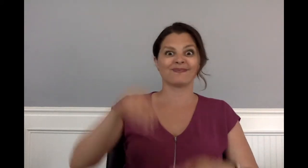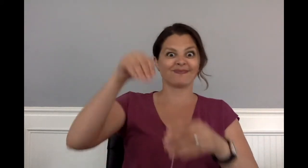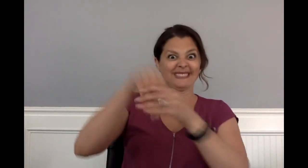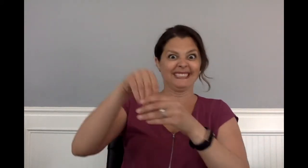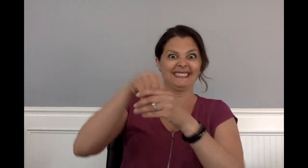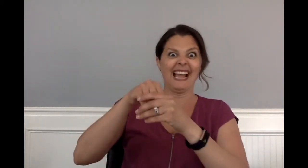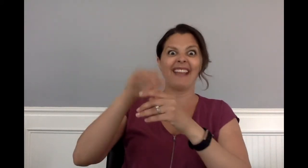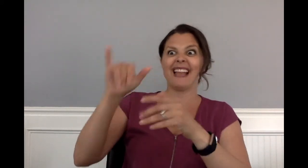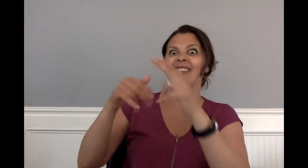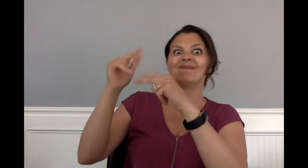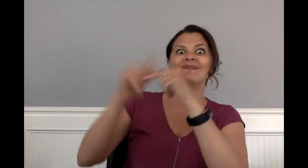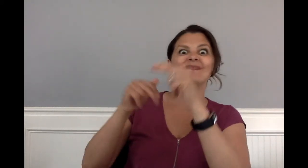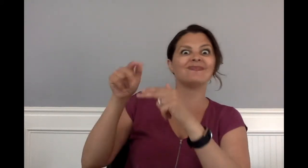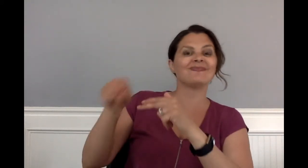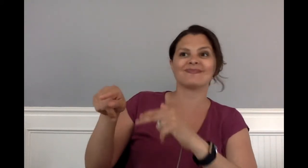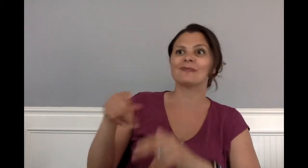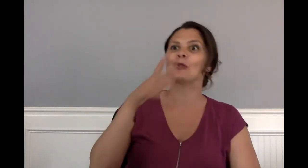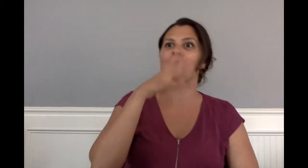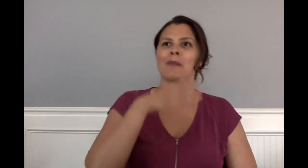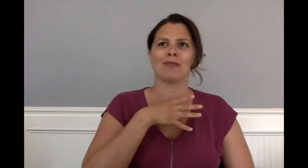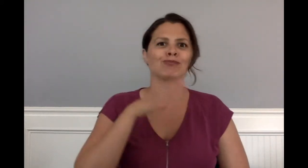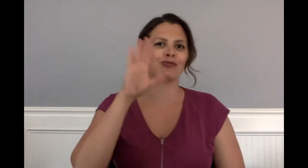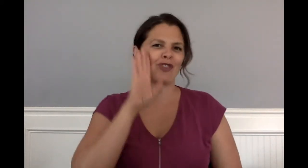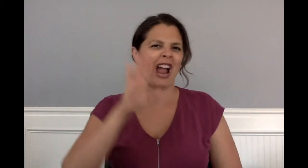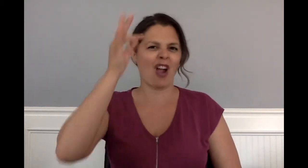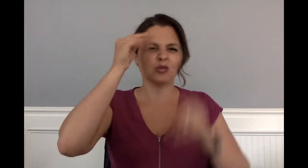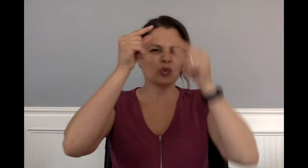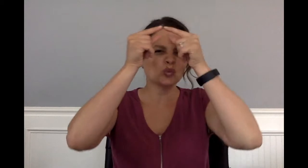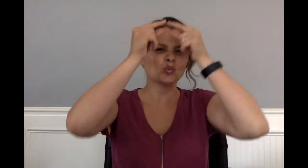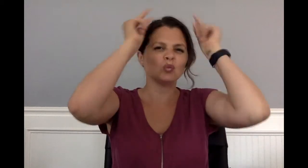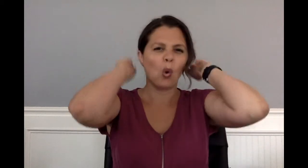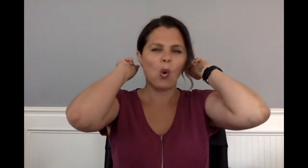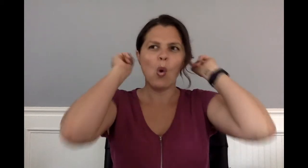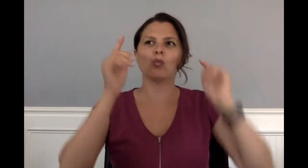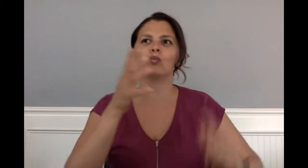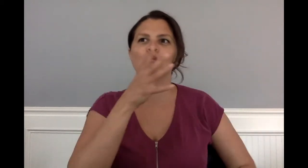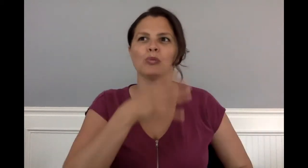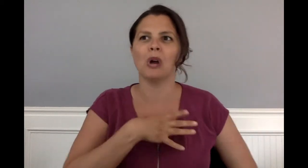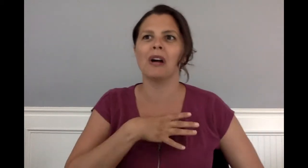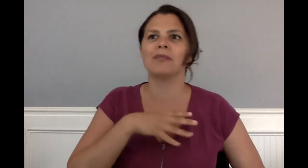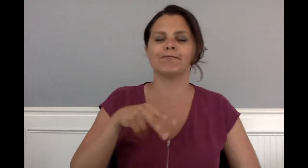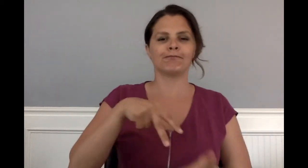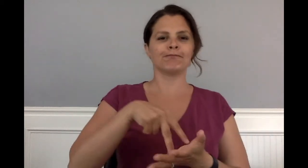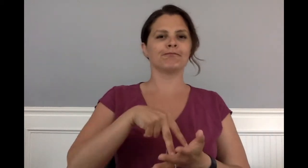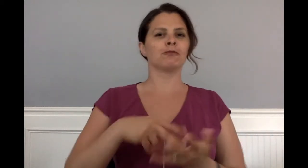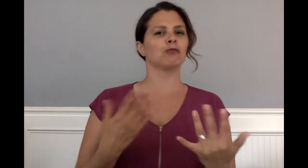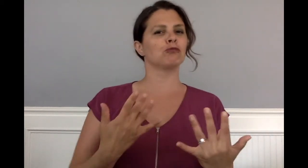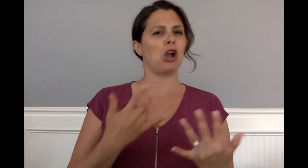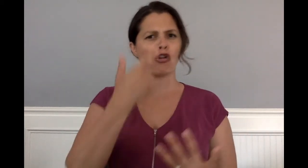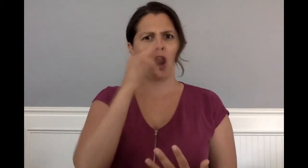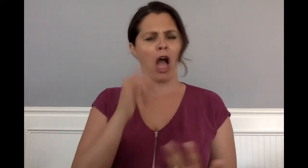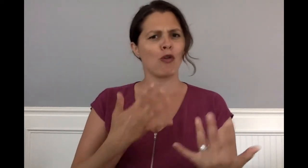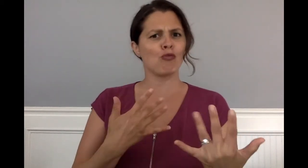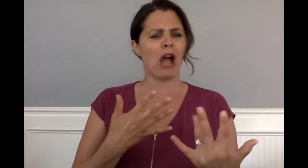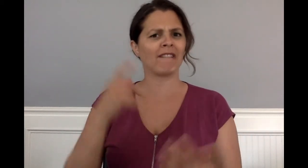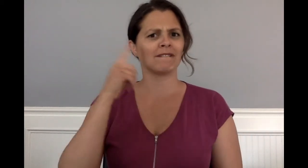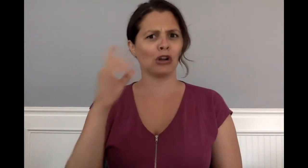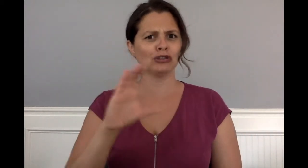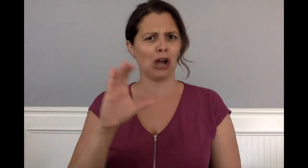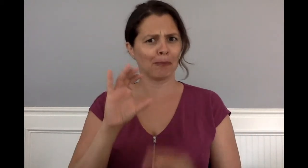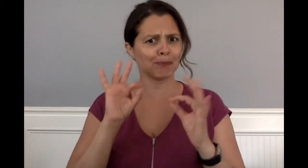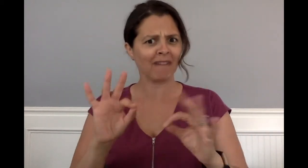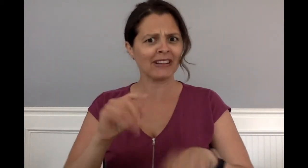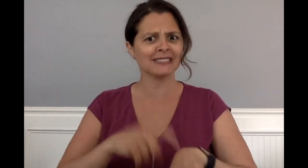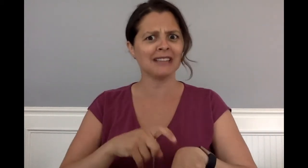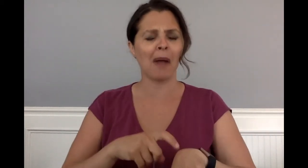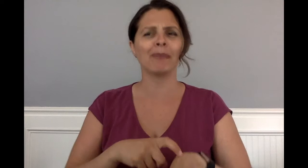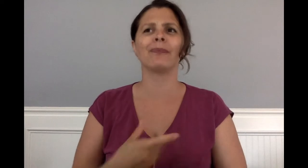A woman with short brown hair stood in the center of the cottage, as if waiting for Charlie.